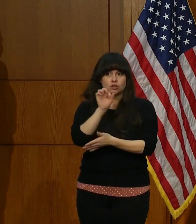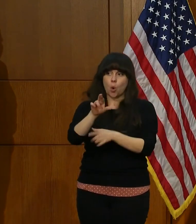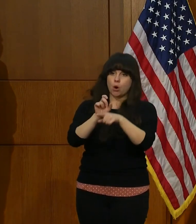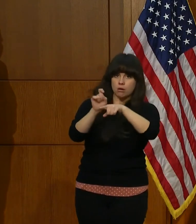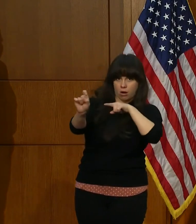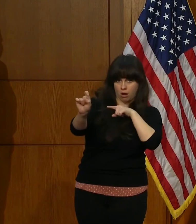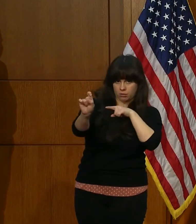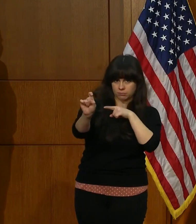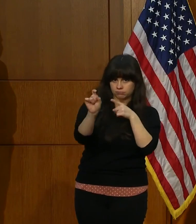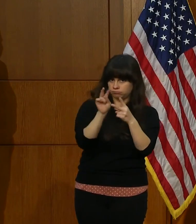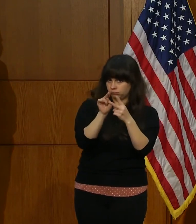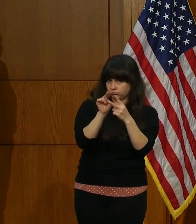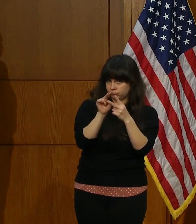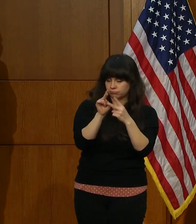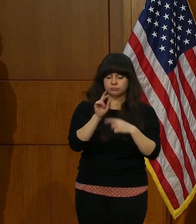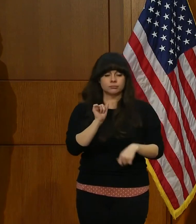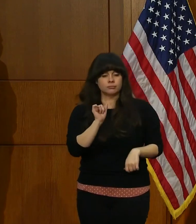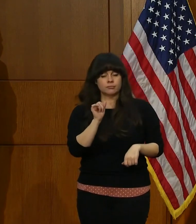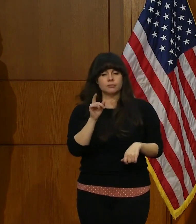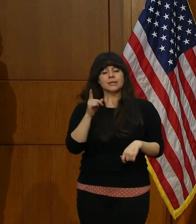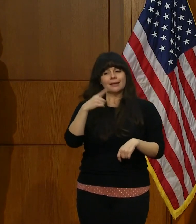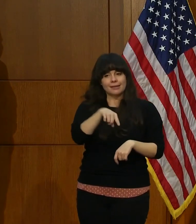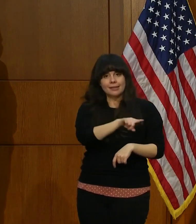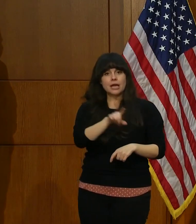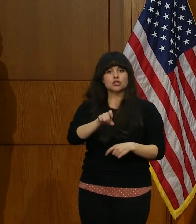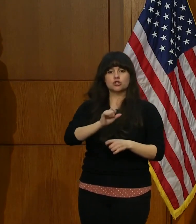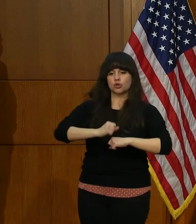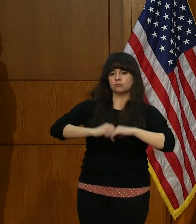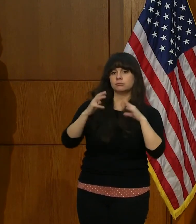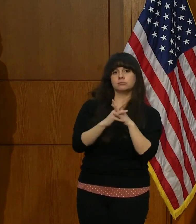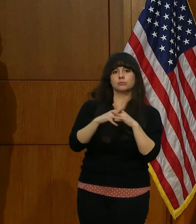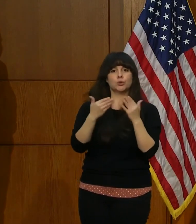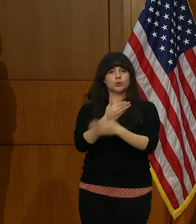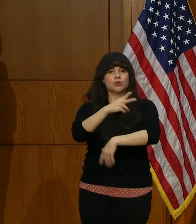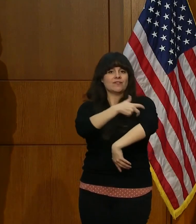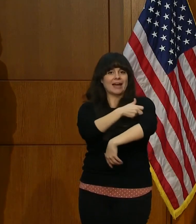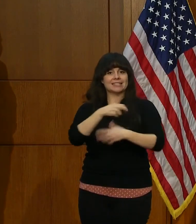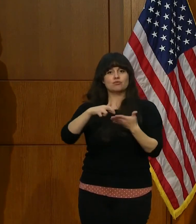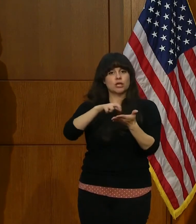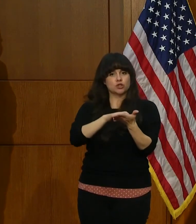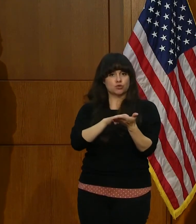DISTRICT'S WEBSITE ARE TO CALL THEM. THEY'VE ALL BEEN DIRECTED